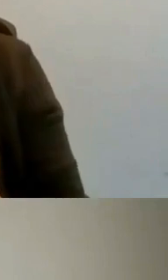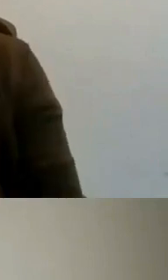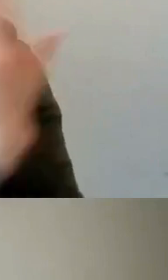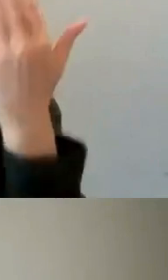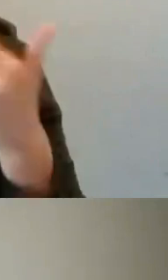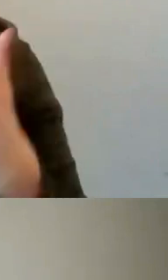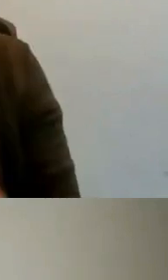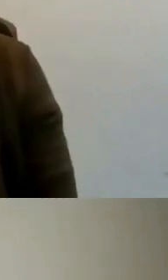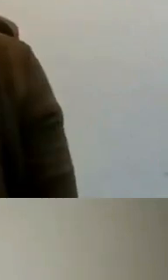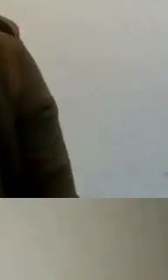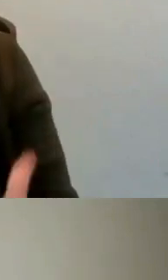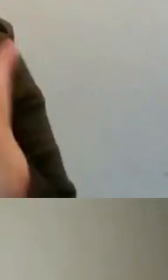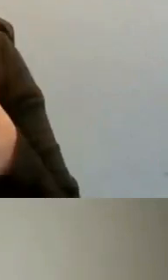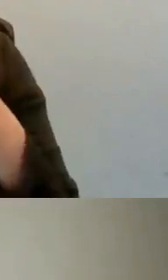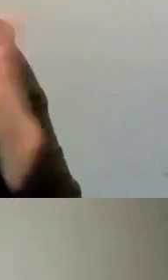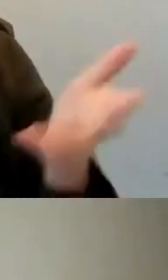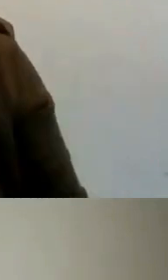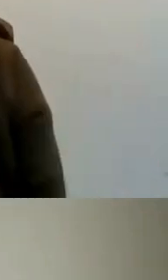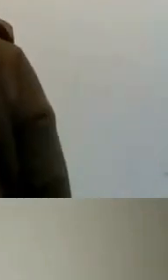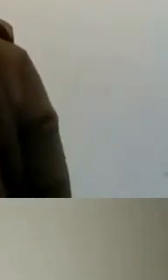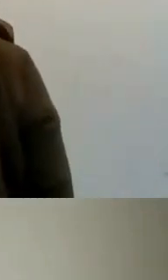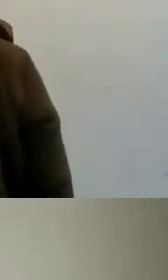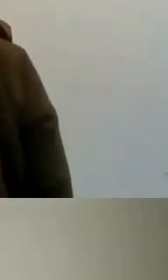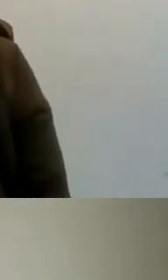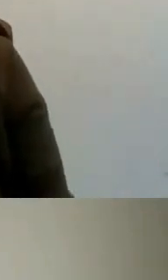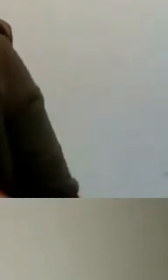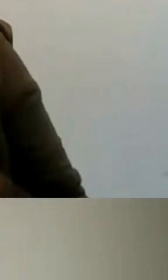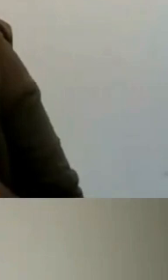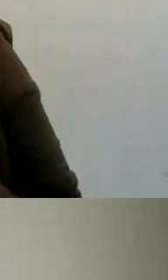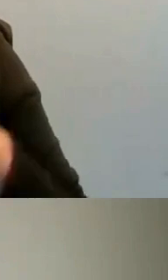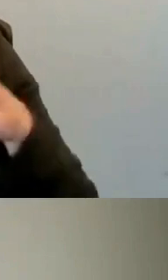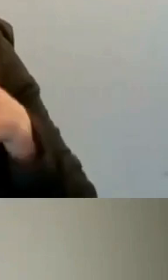thanks so much Dr Gaither I really appreciate that introduction thank you to Katie